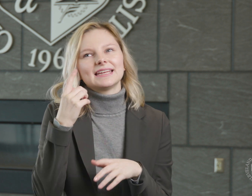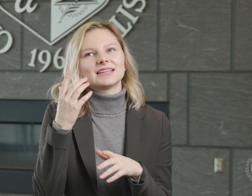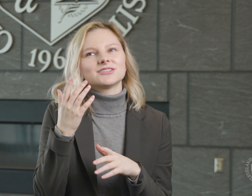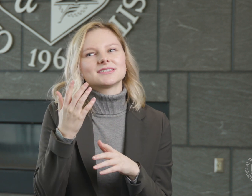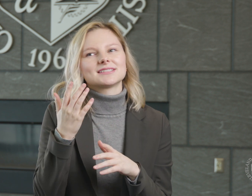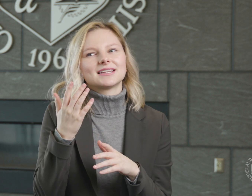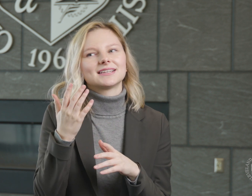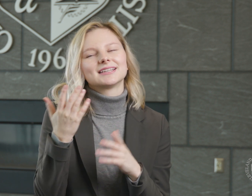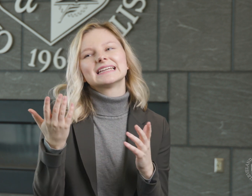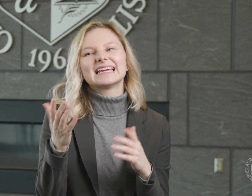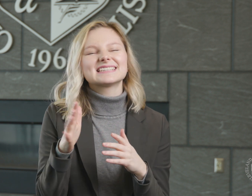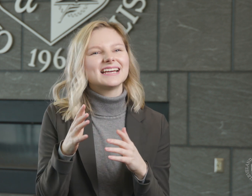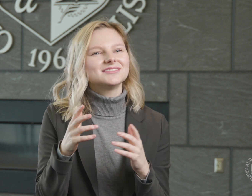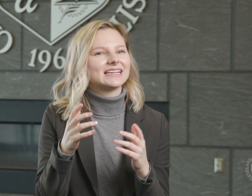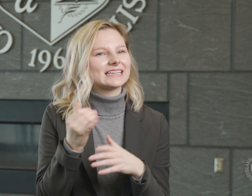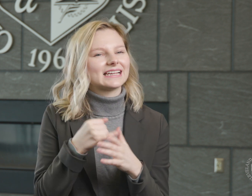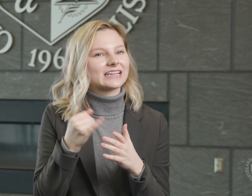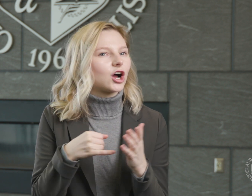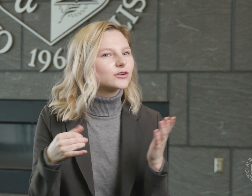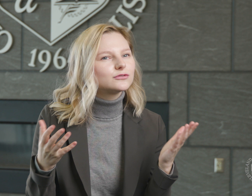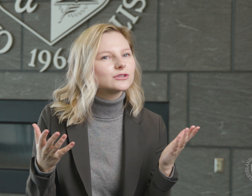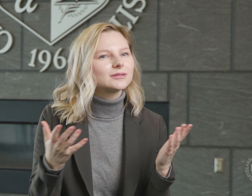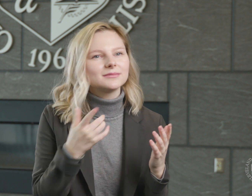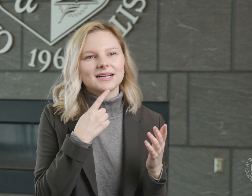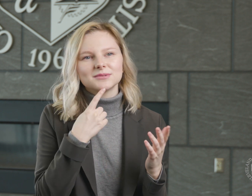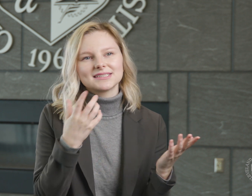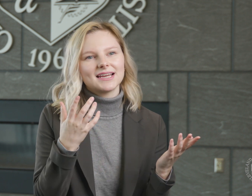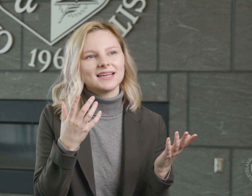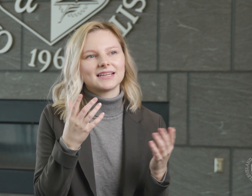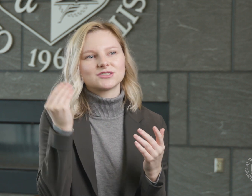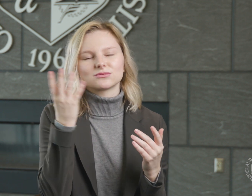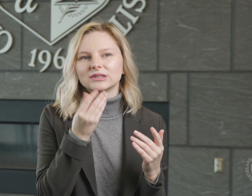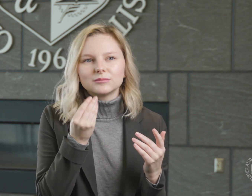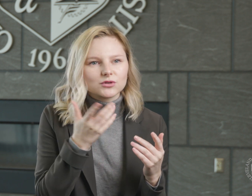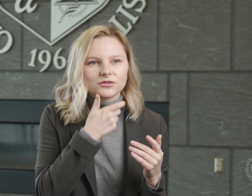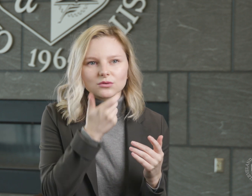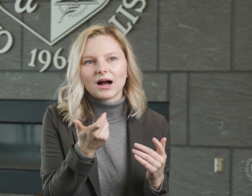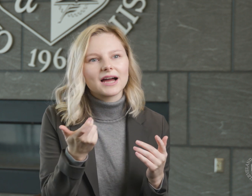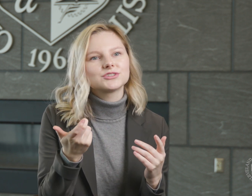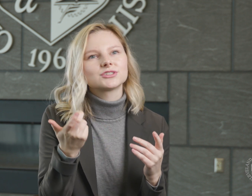think there's it's kind of like like an art form I would say it's just really beautiful to watch